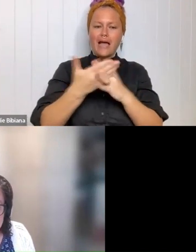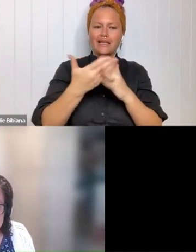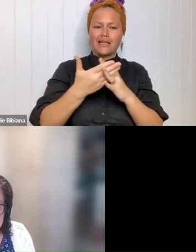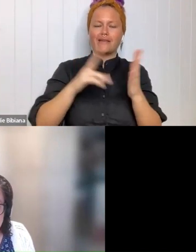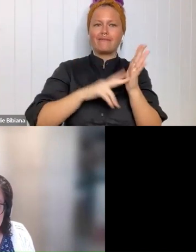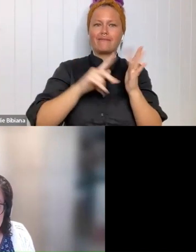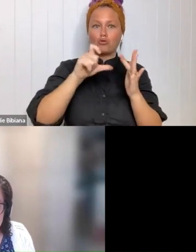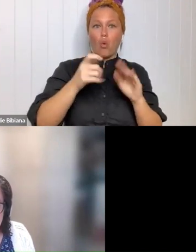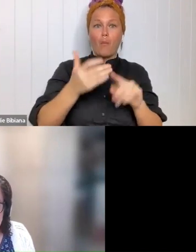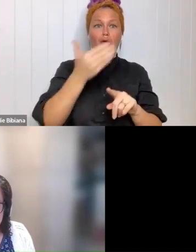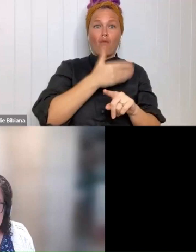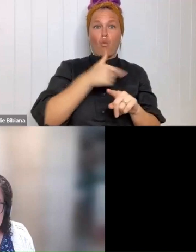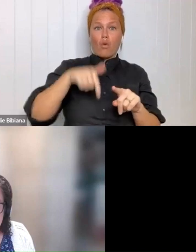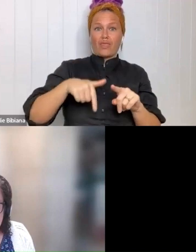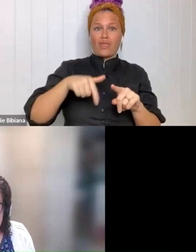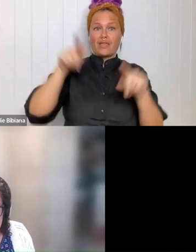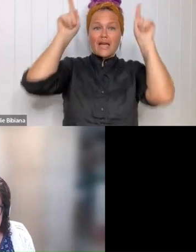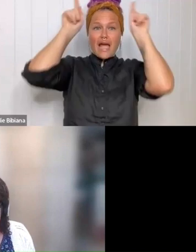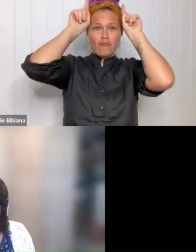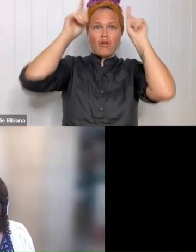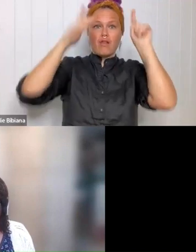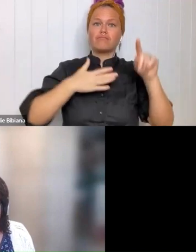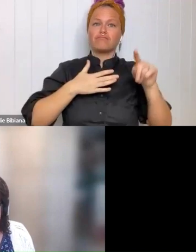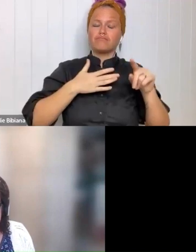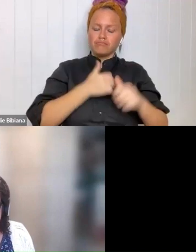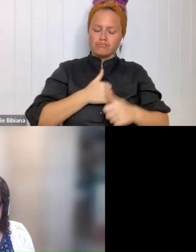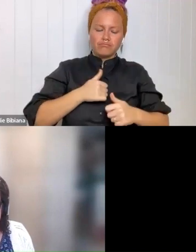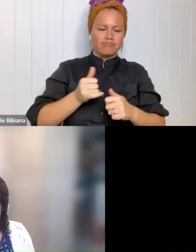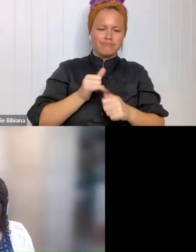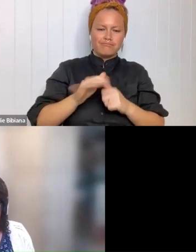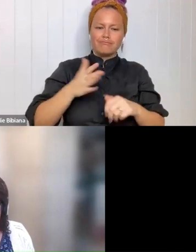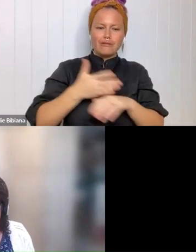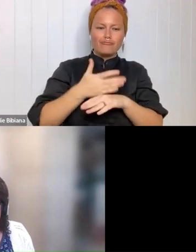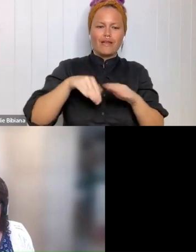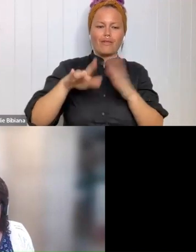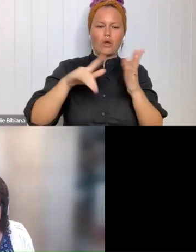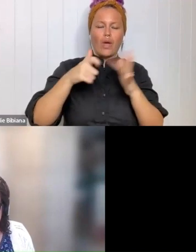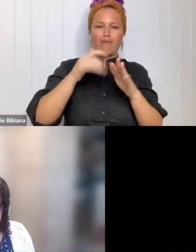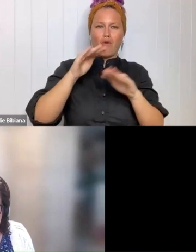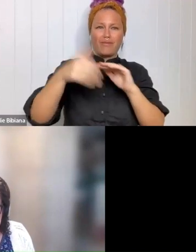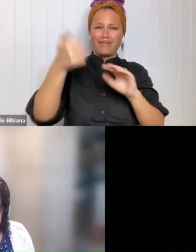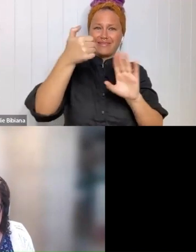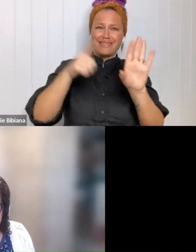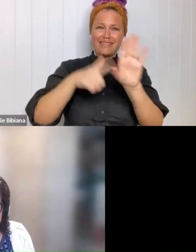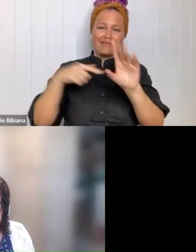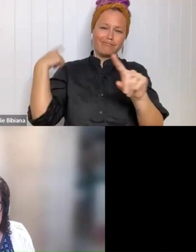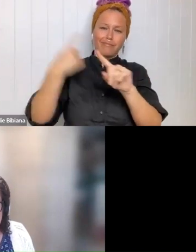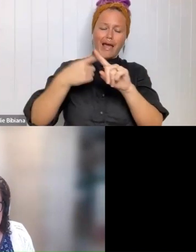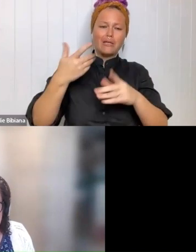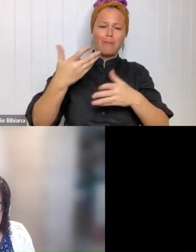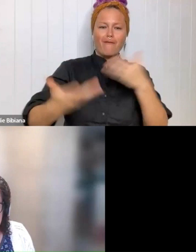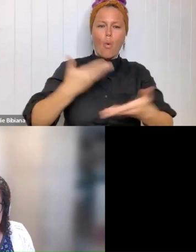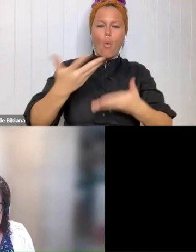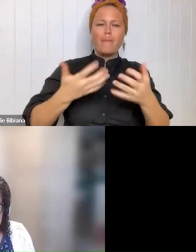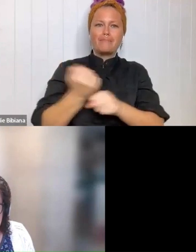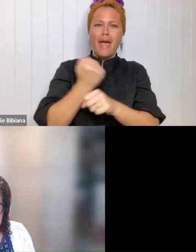this Caroline enjoyed and acclaimed career in the UK for over 16 years as a performance maker and an industry leader.